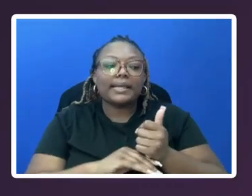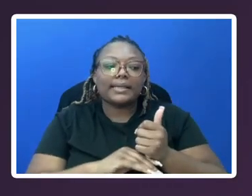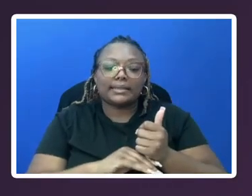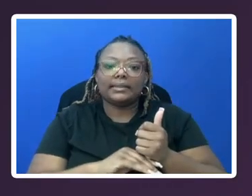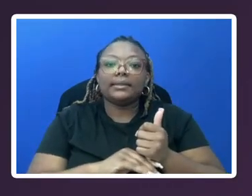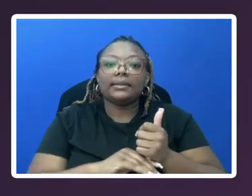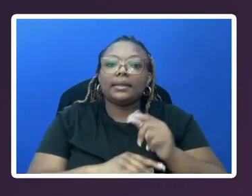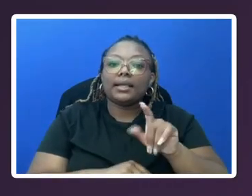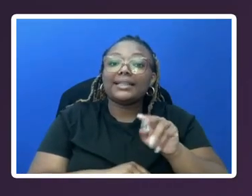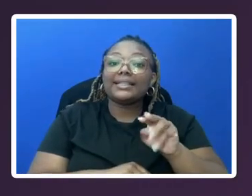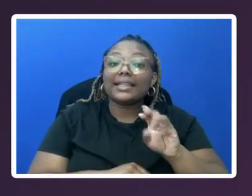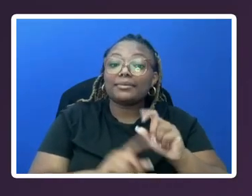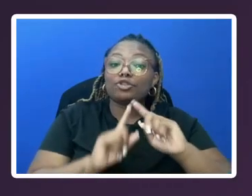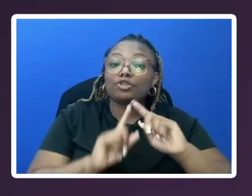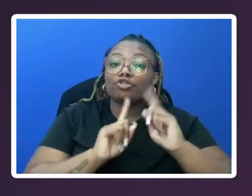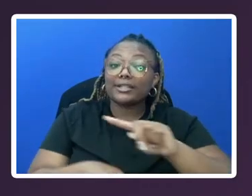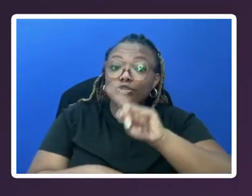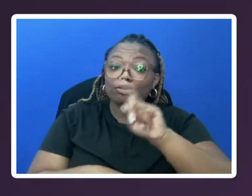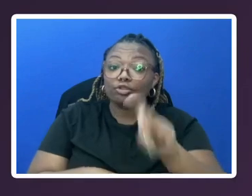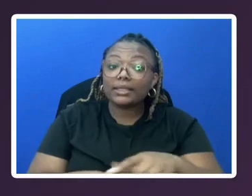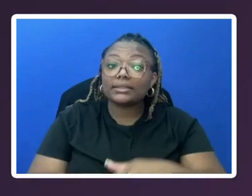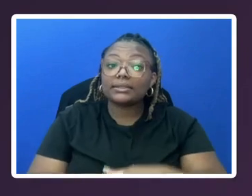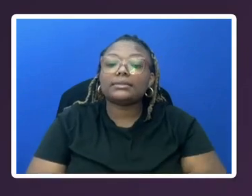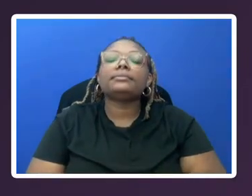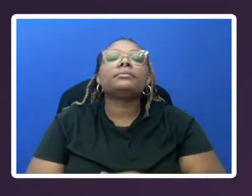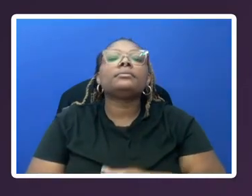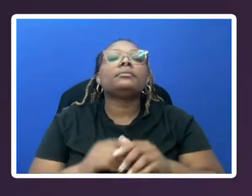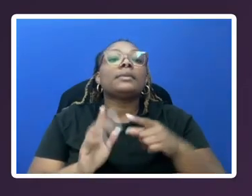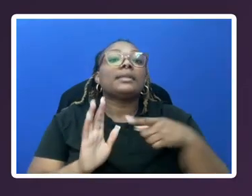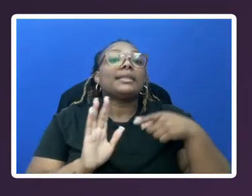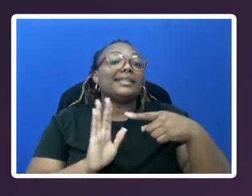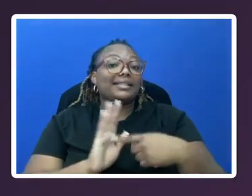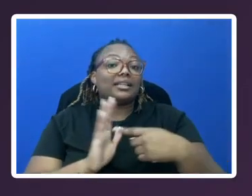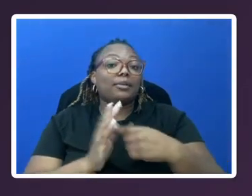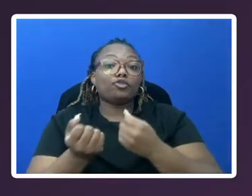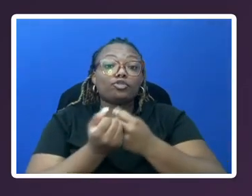This is an example of a supporting question when students will look at public history